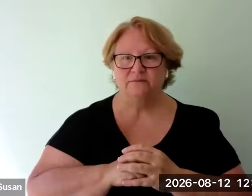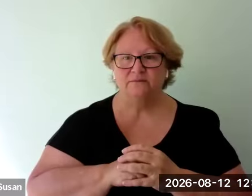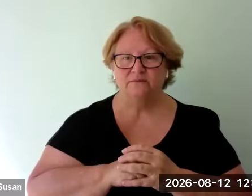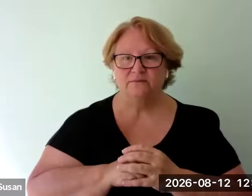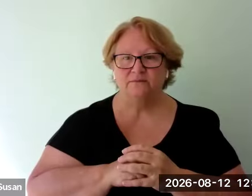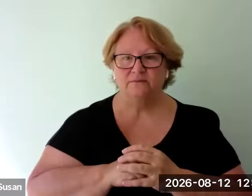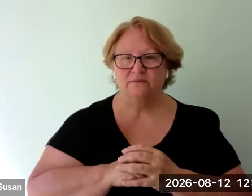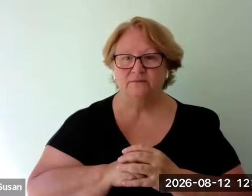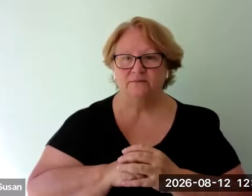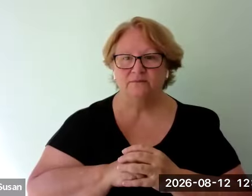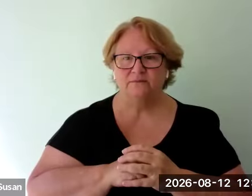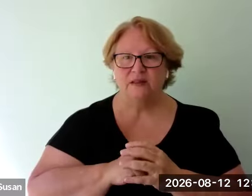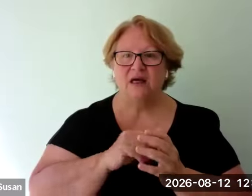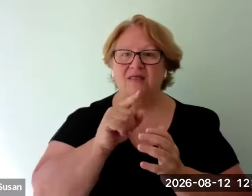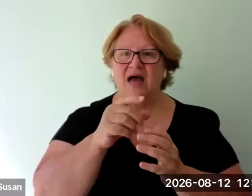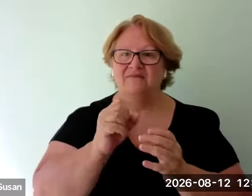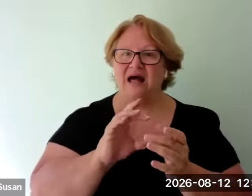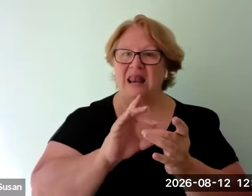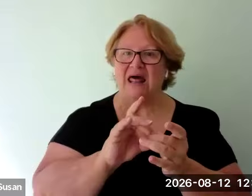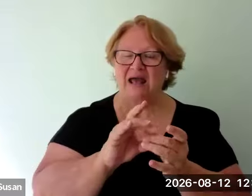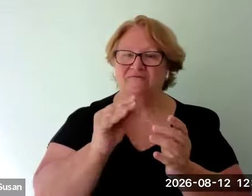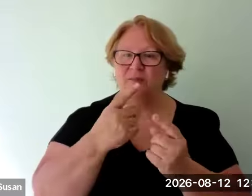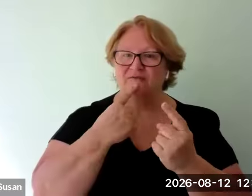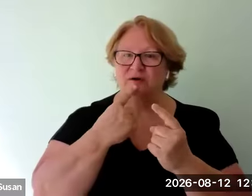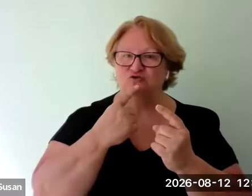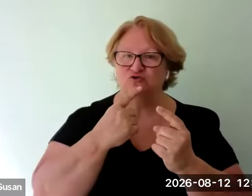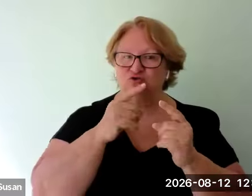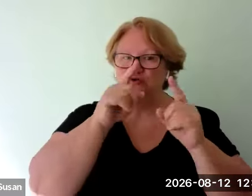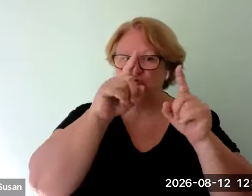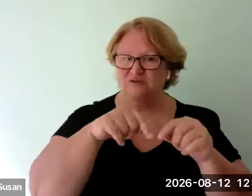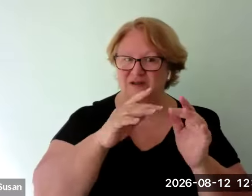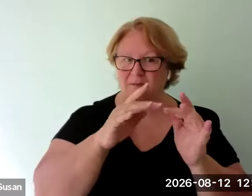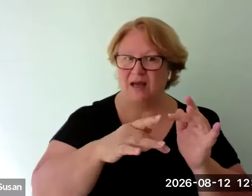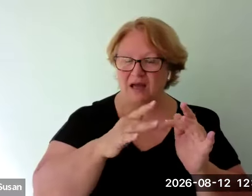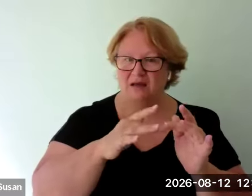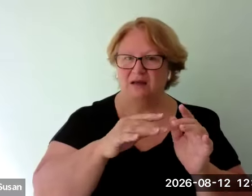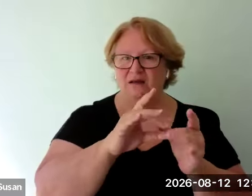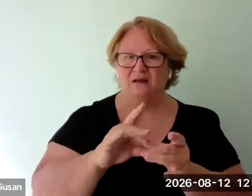grant applications use to manage the application process . And so the link